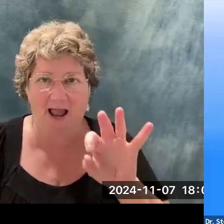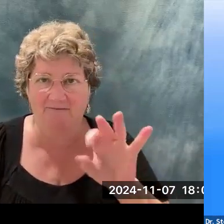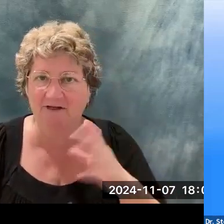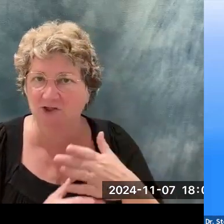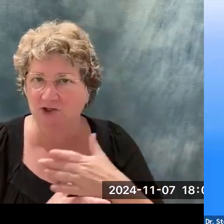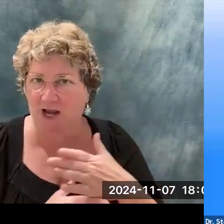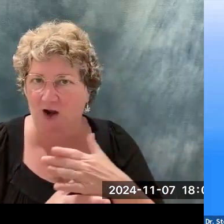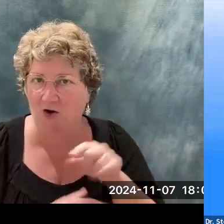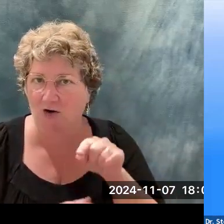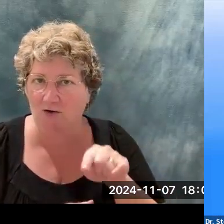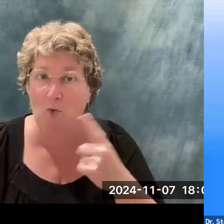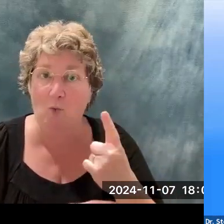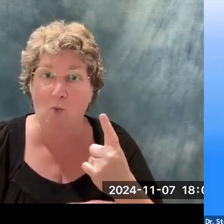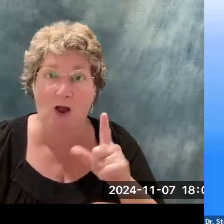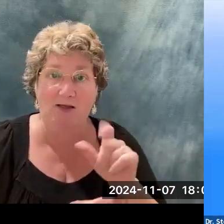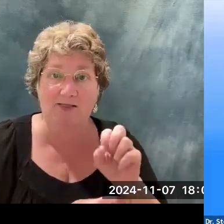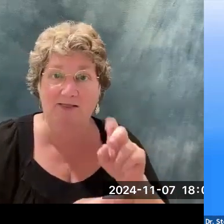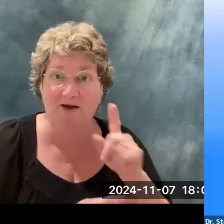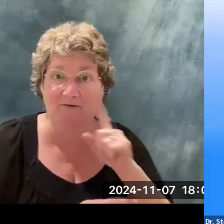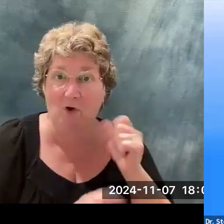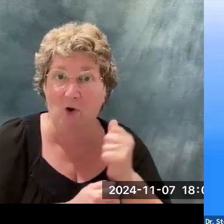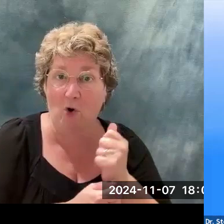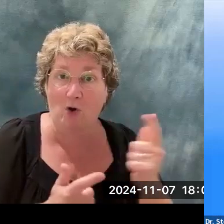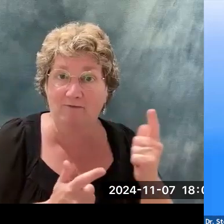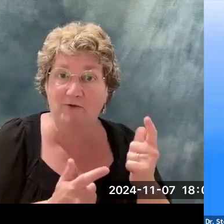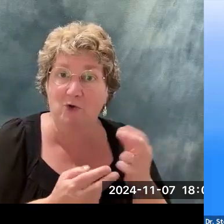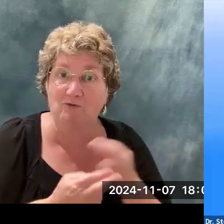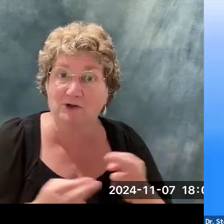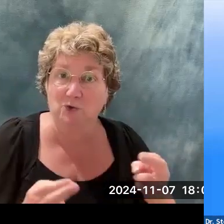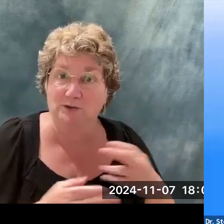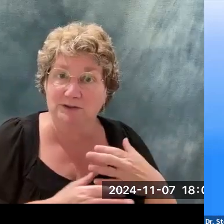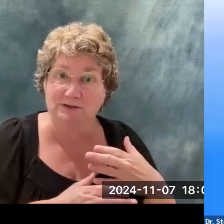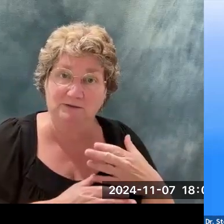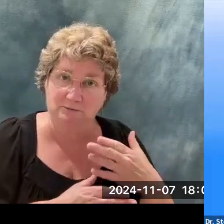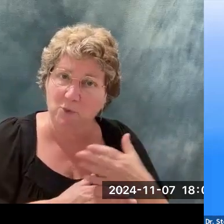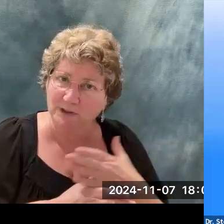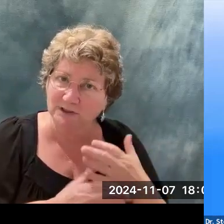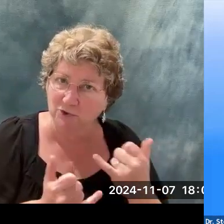One is a link to all of the resources that we shared today and some bonus resources as well.